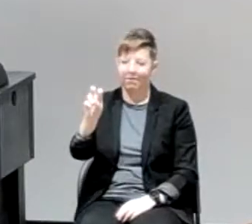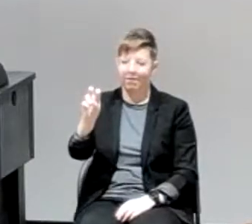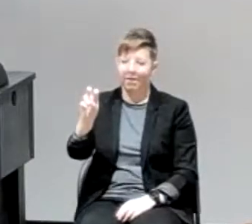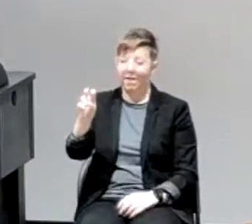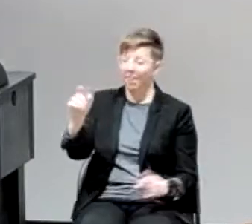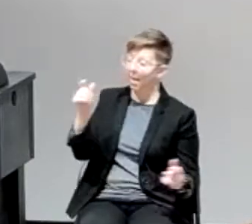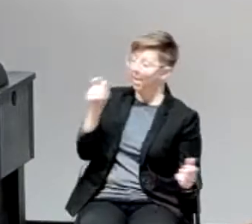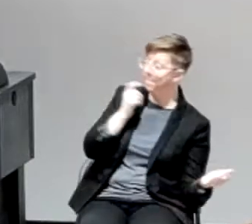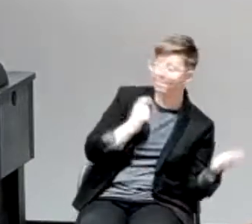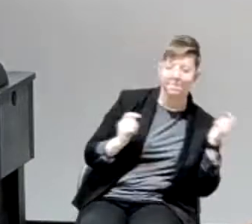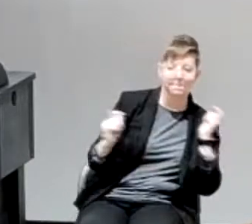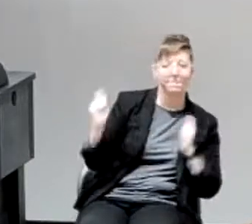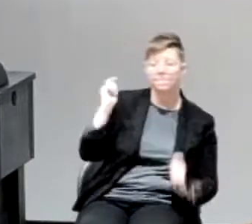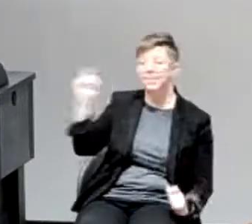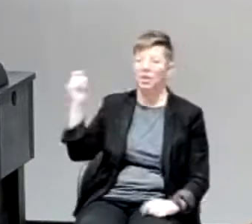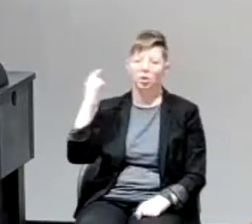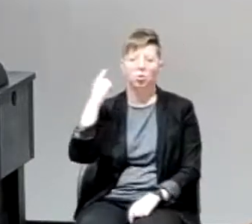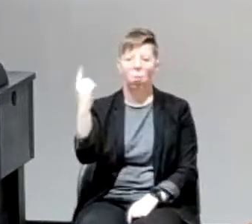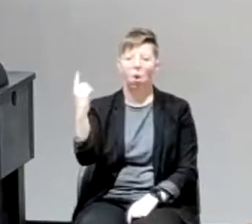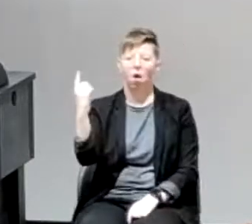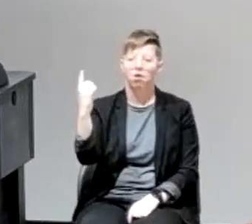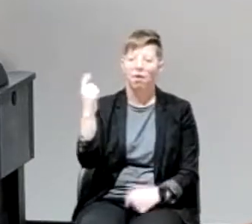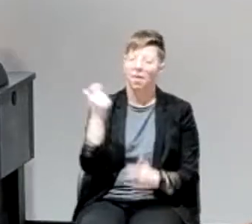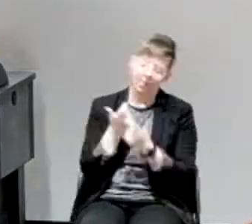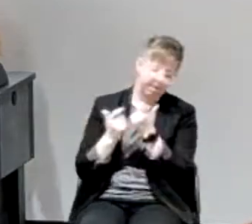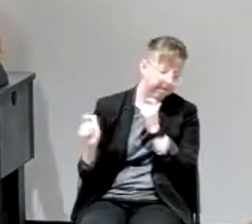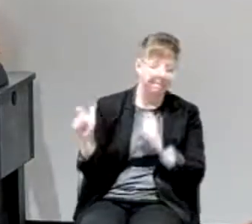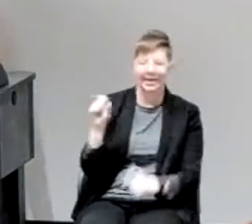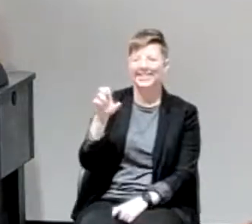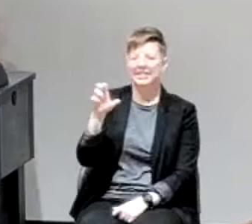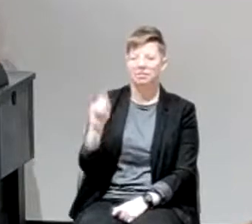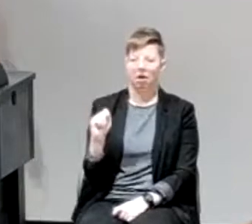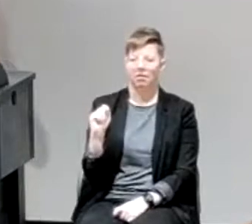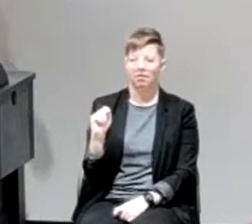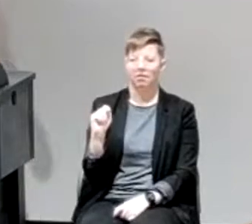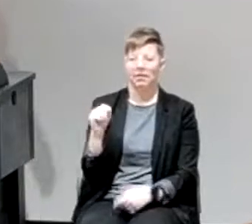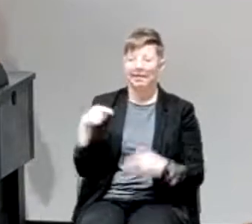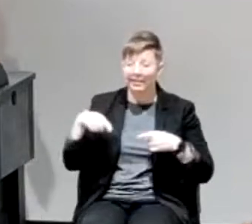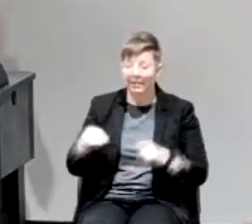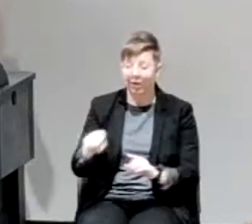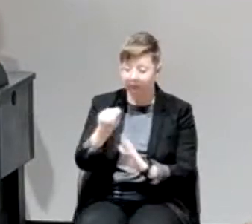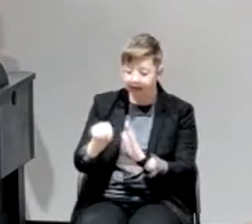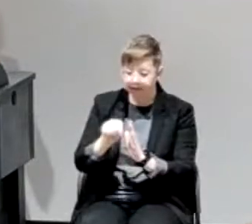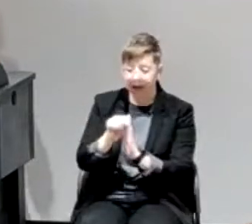know that at any moment in my life I'm on some wave and I'm here to tell you, Nevada State, that you are on a wave.